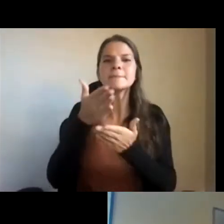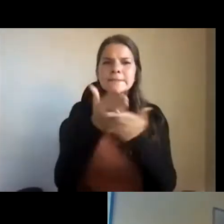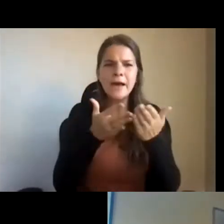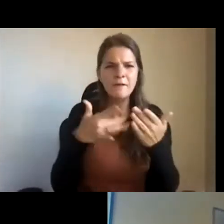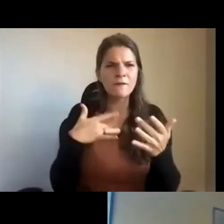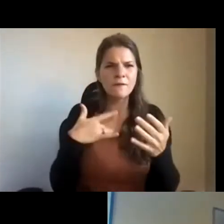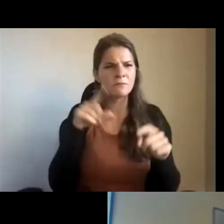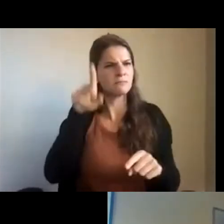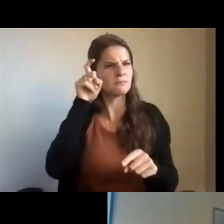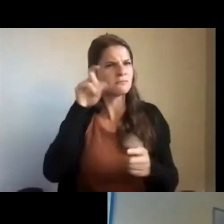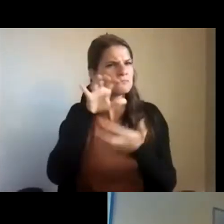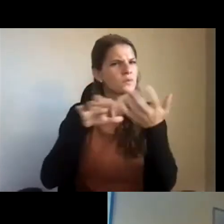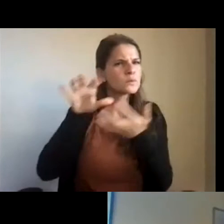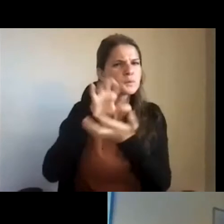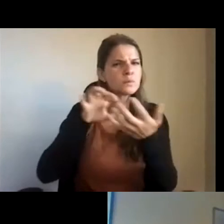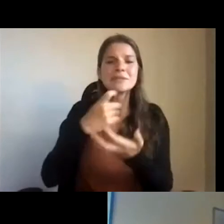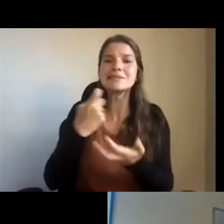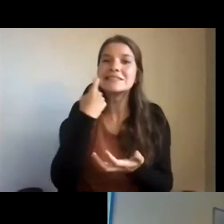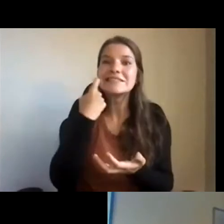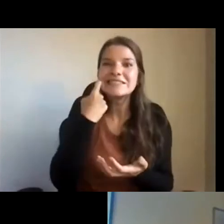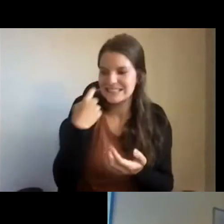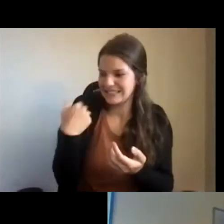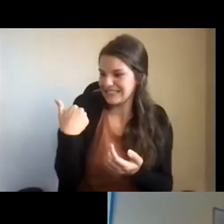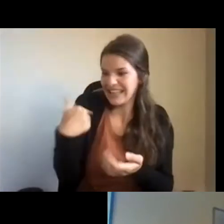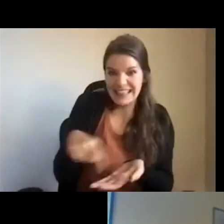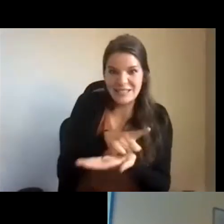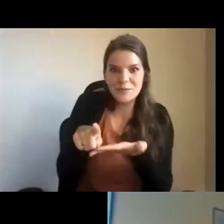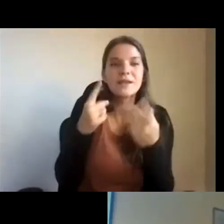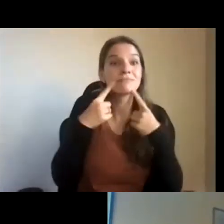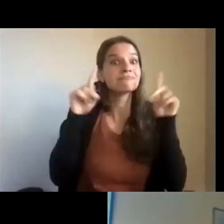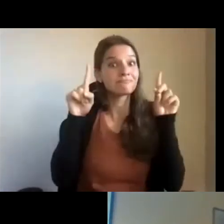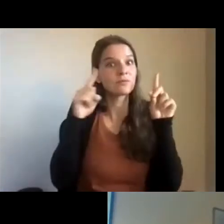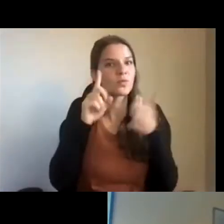is some recent reporting that occurred just earlier this week so previously the state